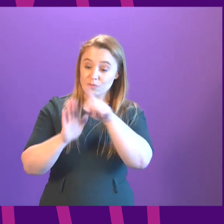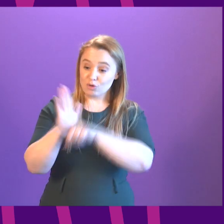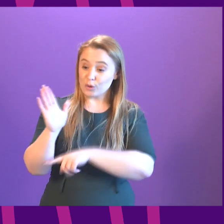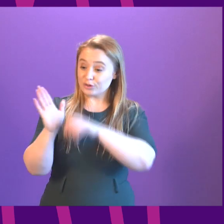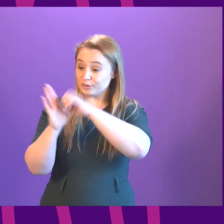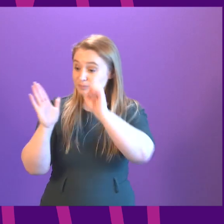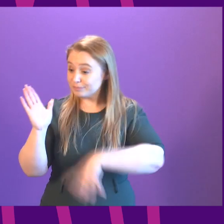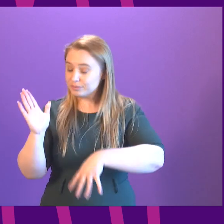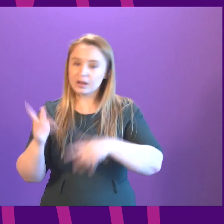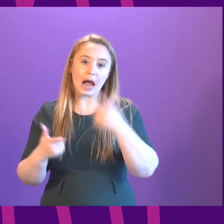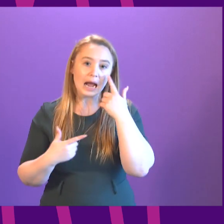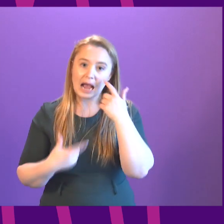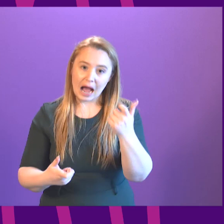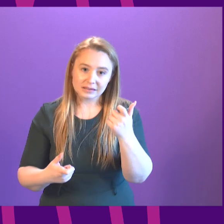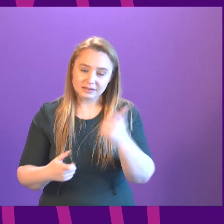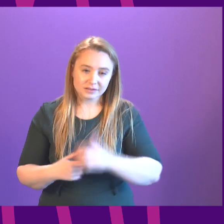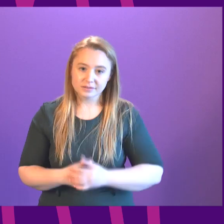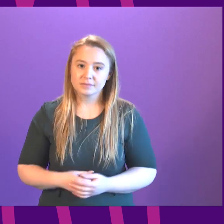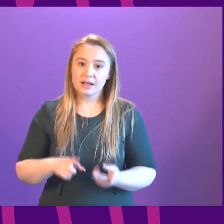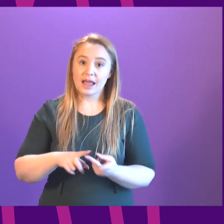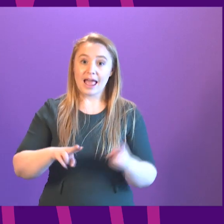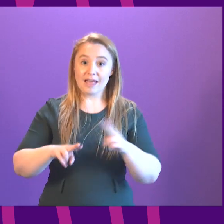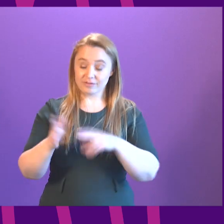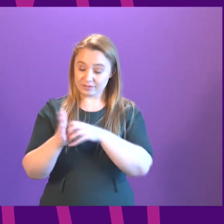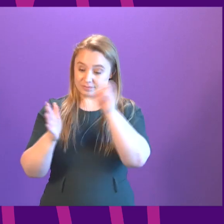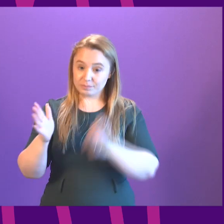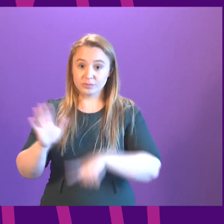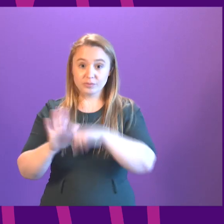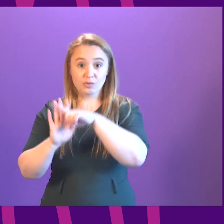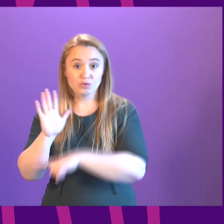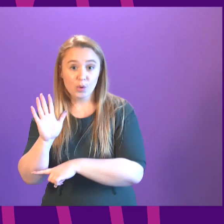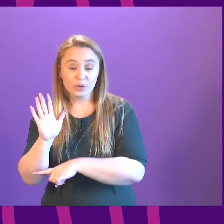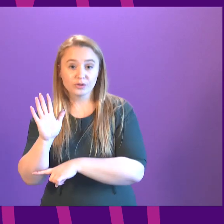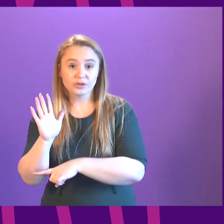small exemptions that we made—other than really necessary ones for people who need